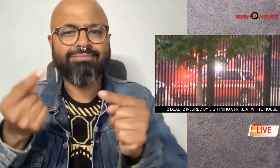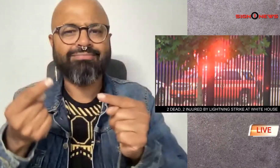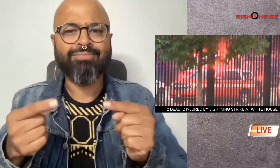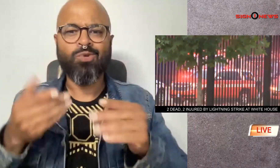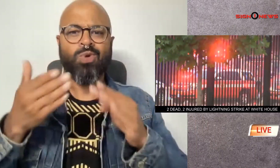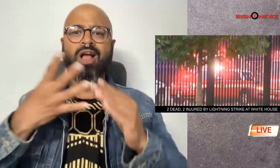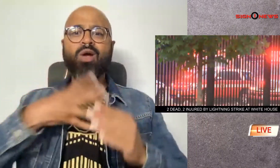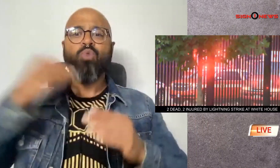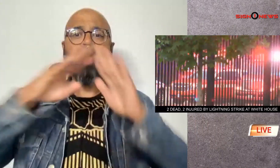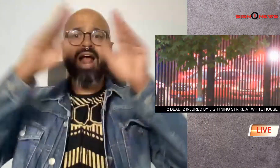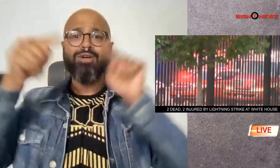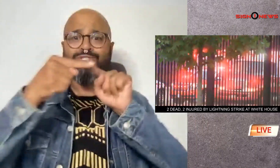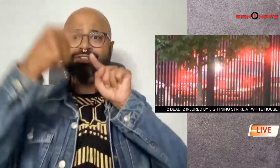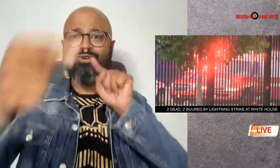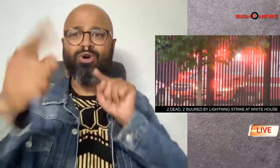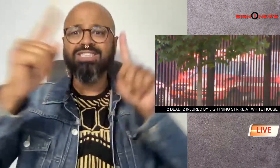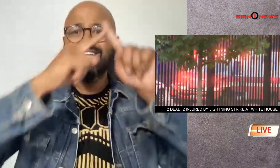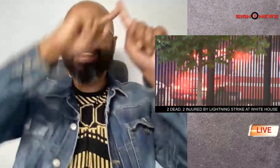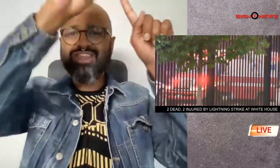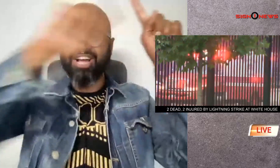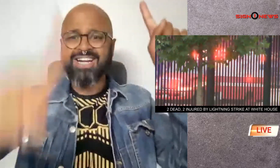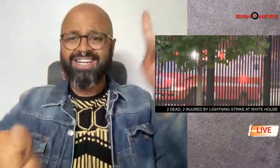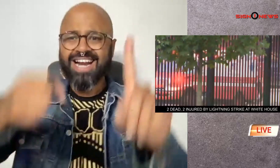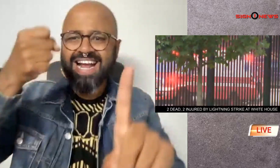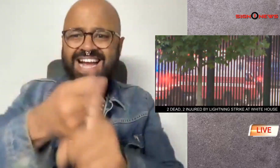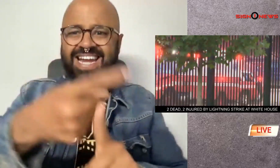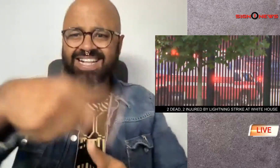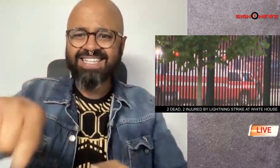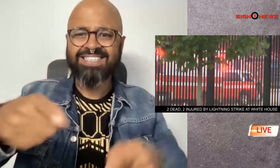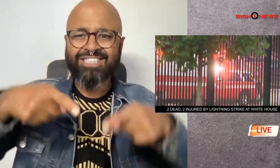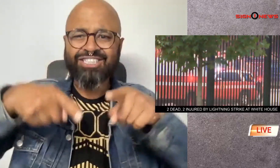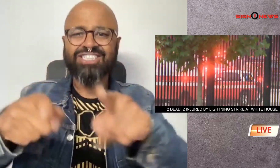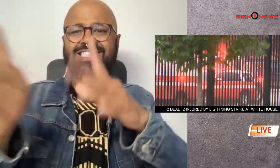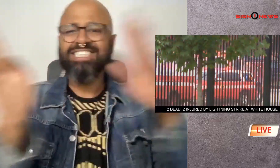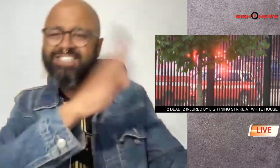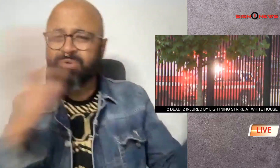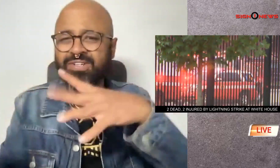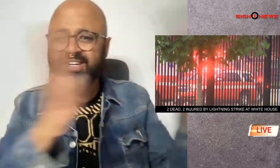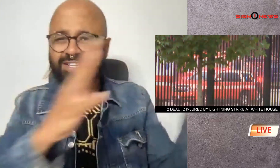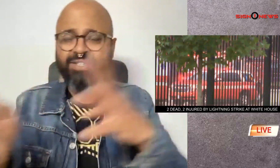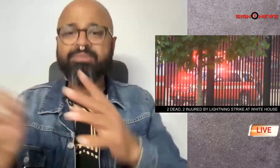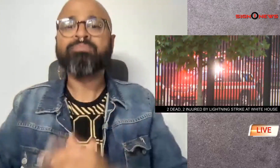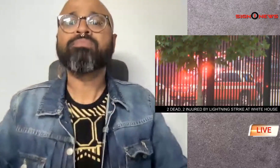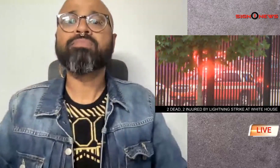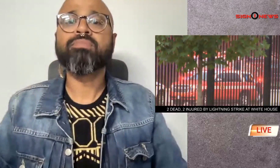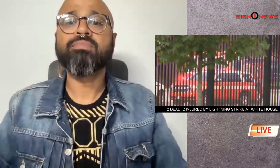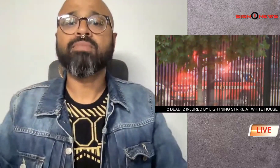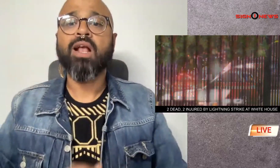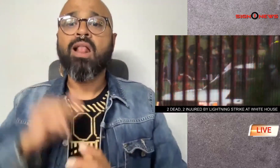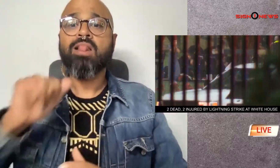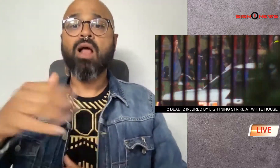two people were killed and two others injured when lightning struck across the street from the White House during a severe thunderstorm